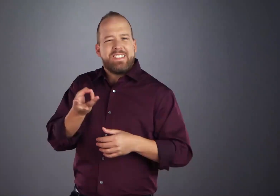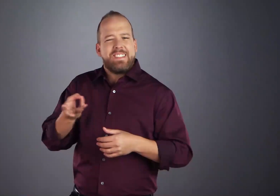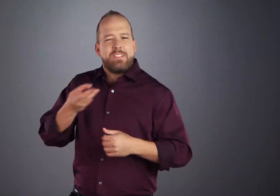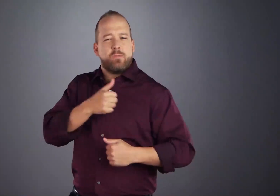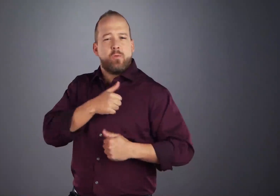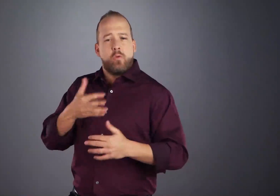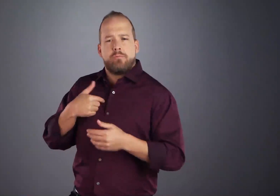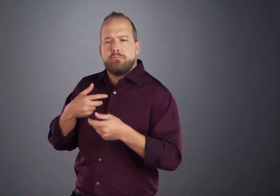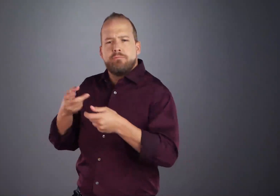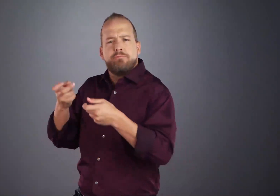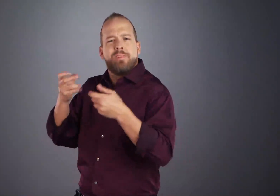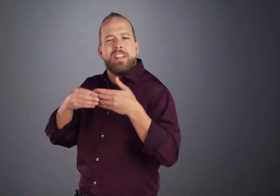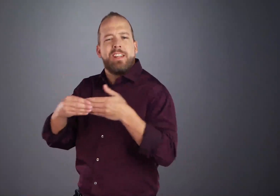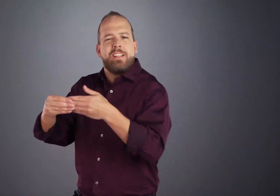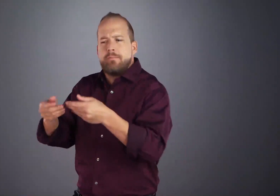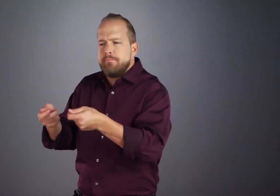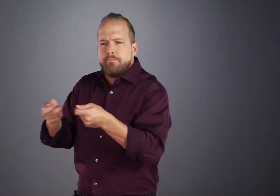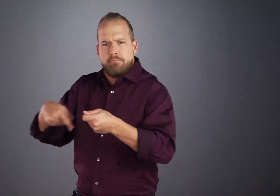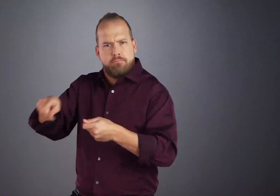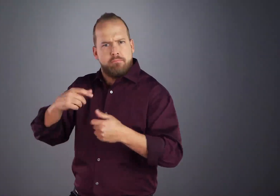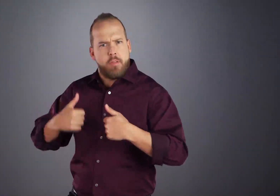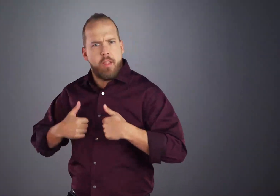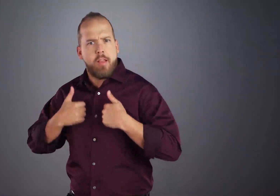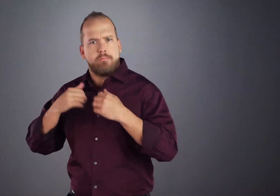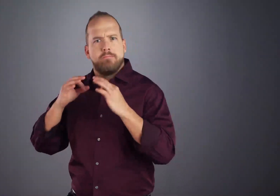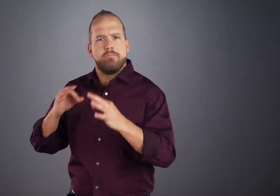a special token of appreciation?